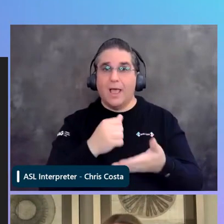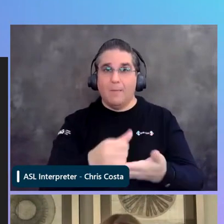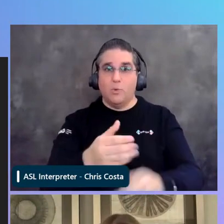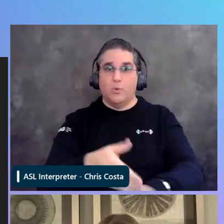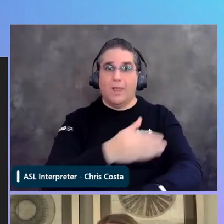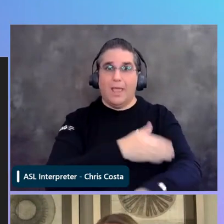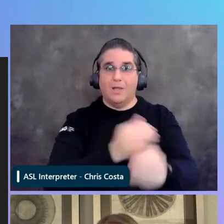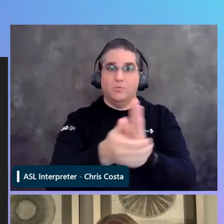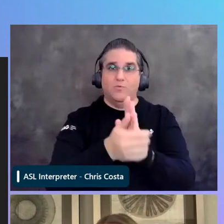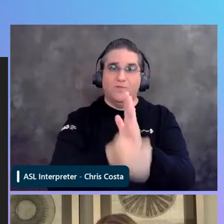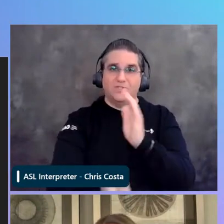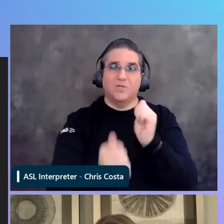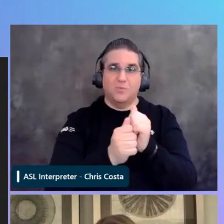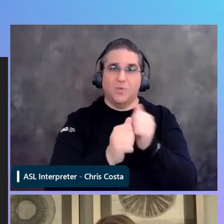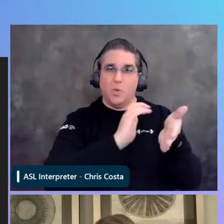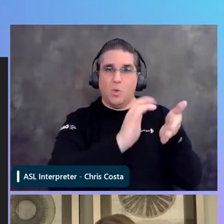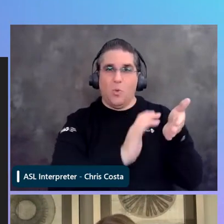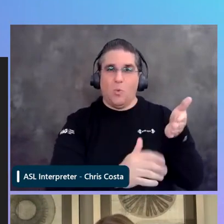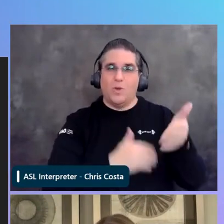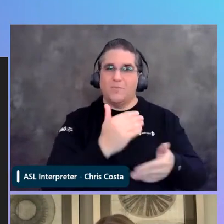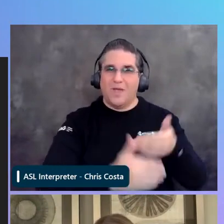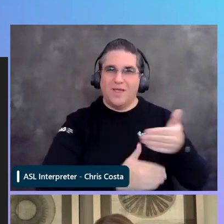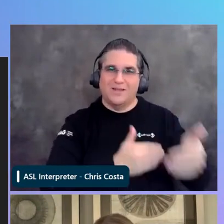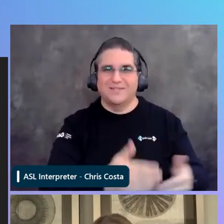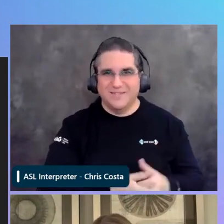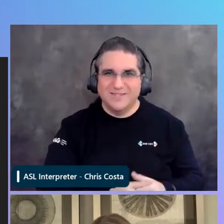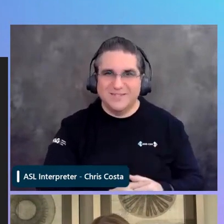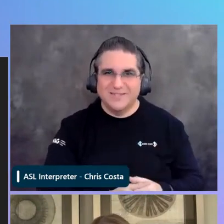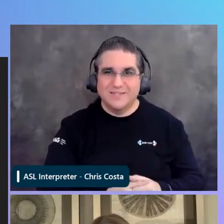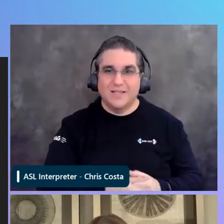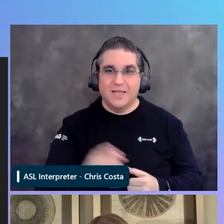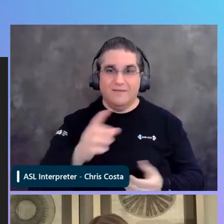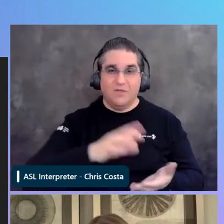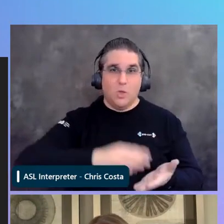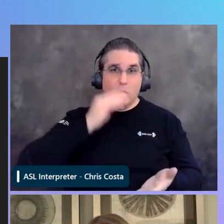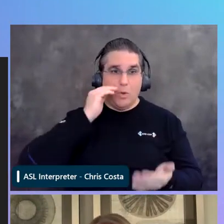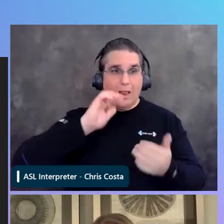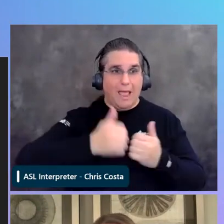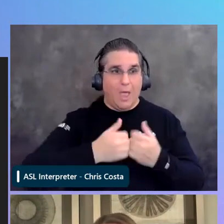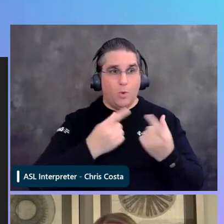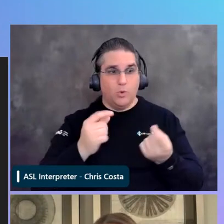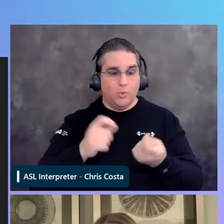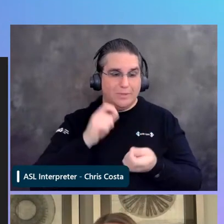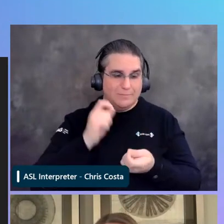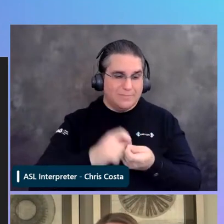practices. Once you learn how to do a certain, you know, coding,